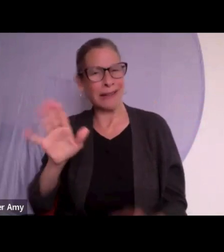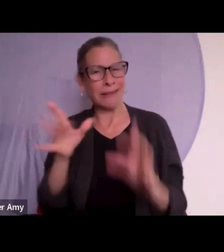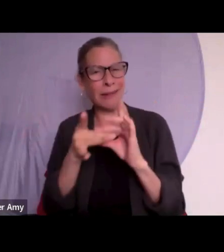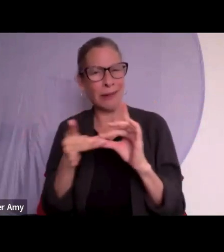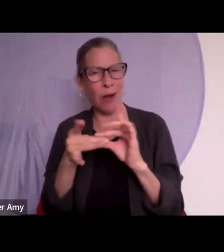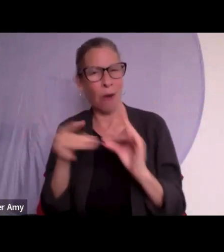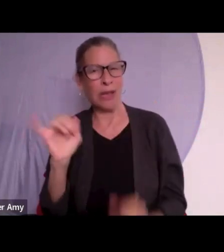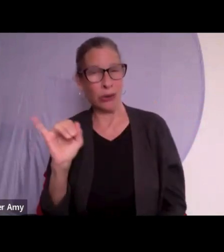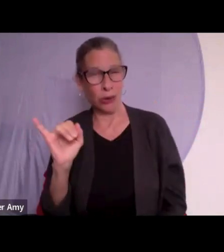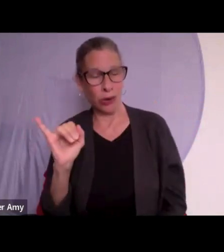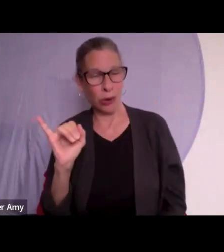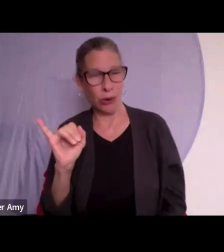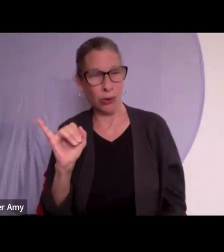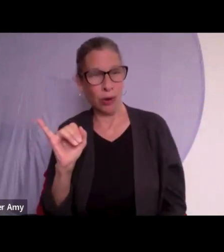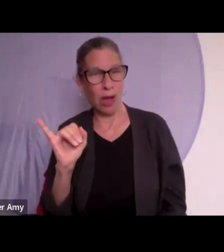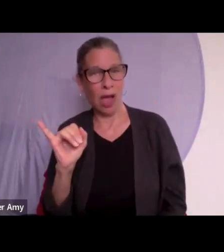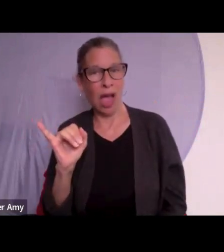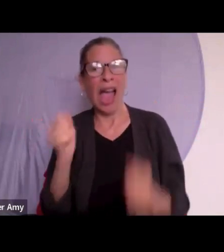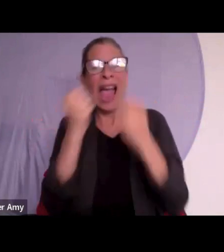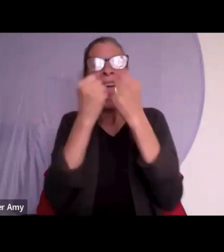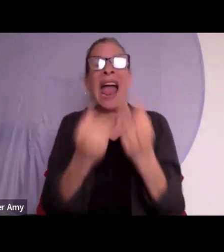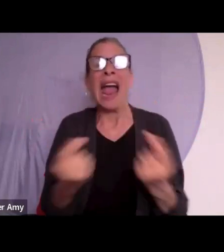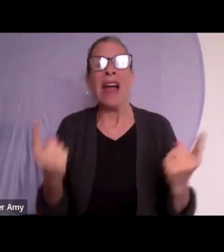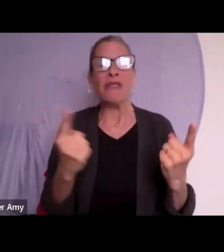of, in terms of everyone's specific needs, and how everyone